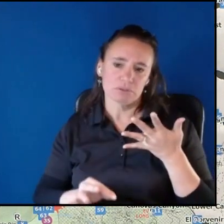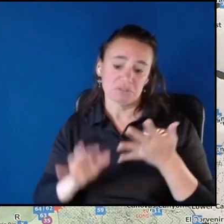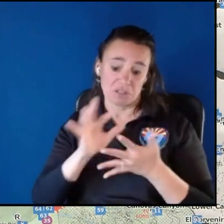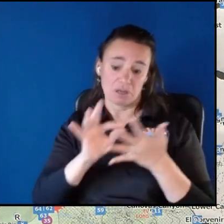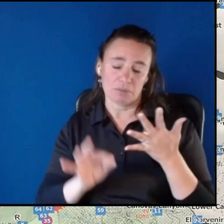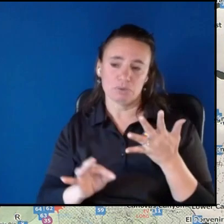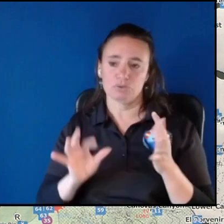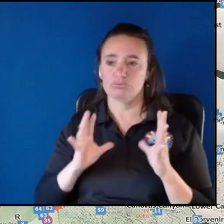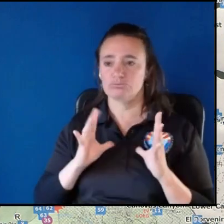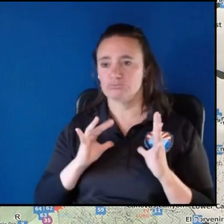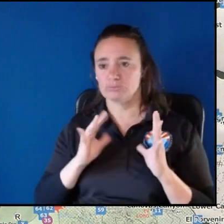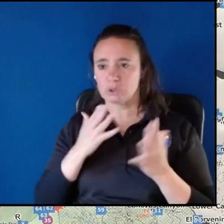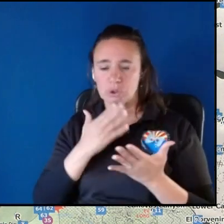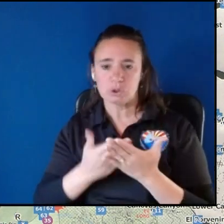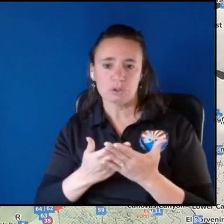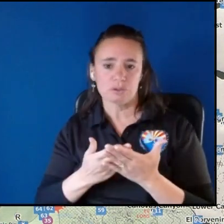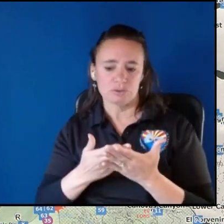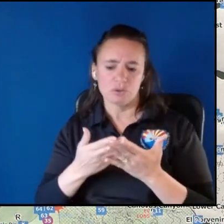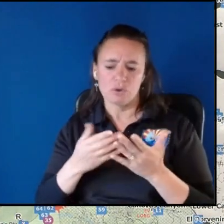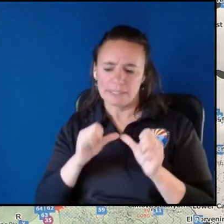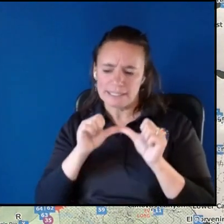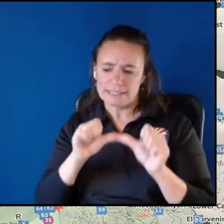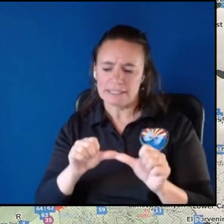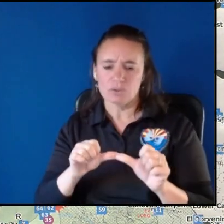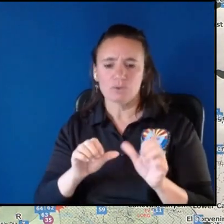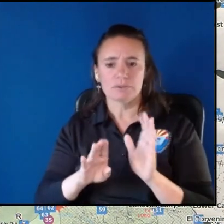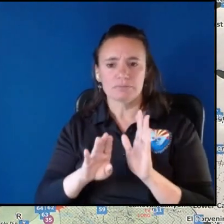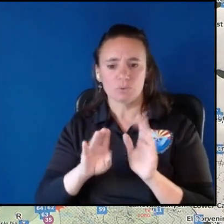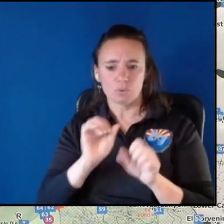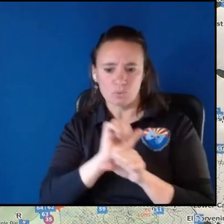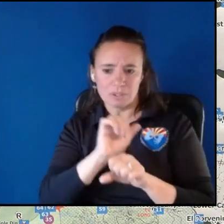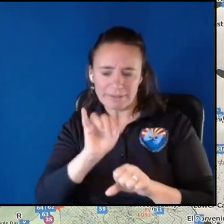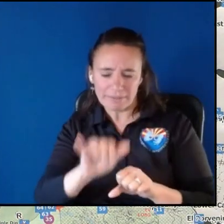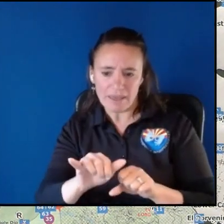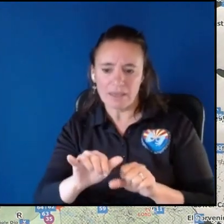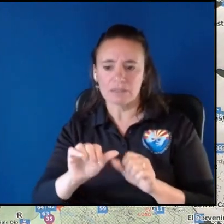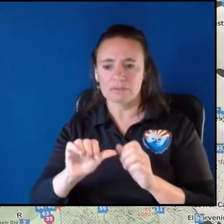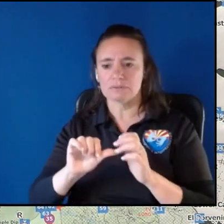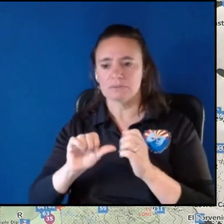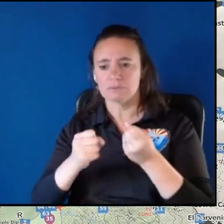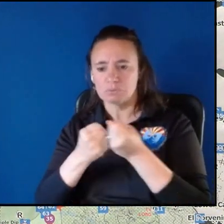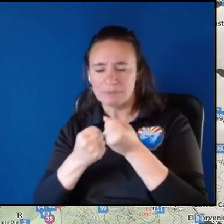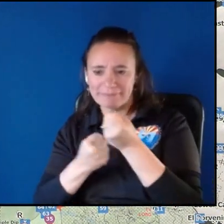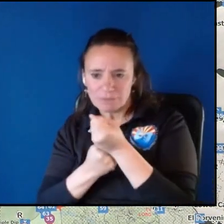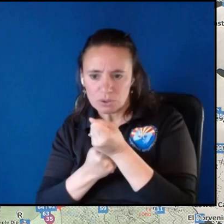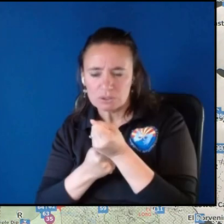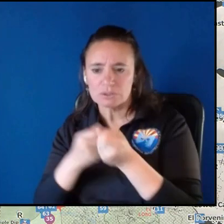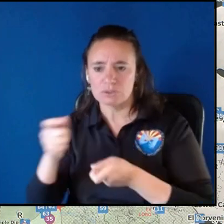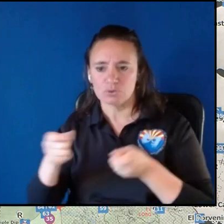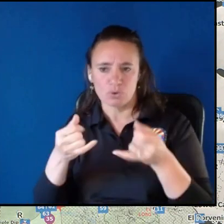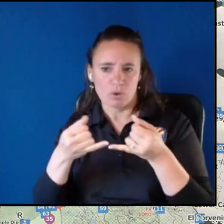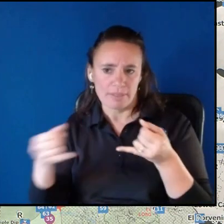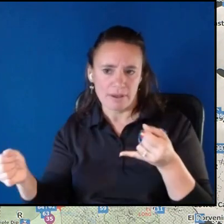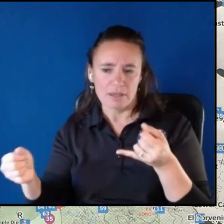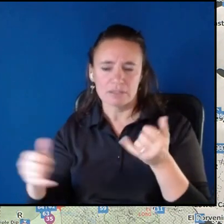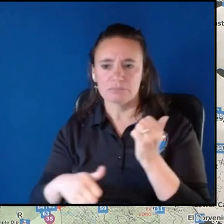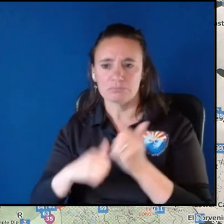plans, reinforce the control lines, to give us the most options for our most probability for success.